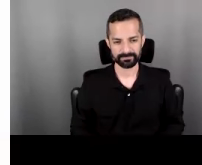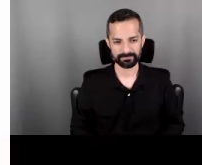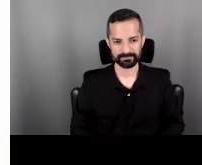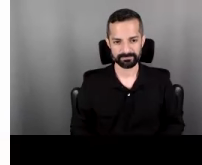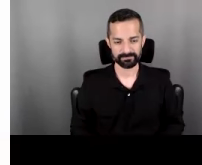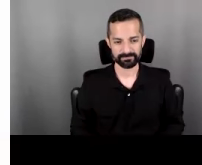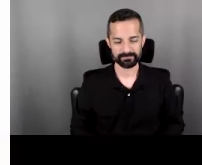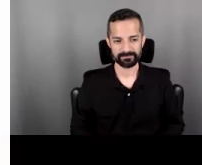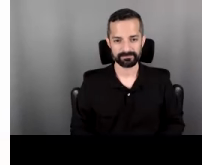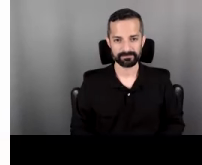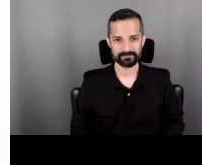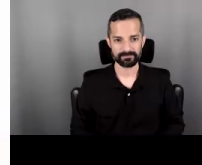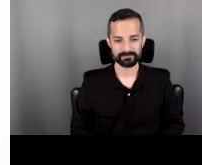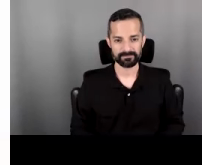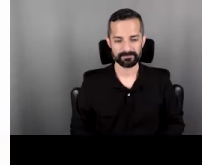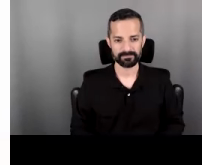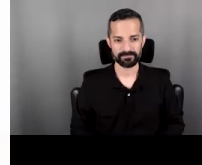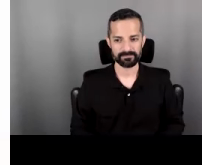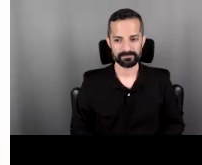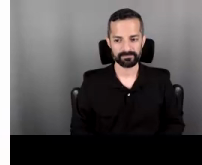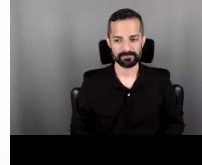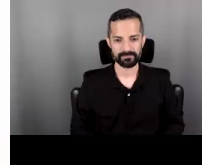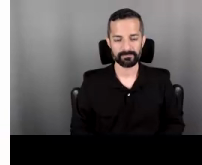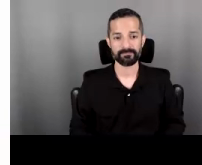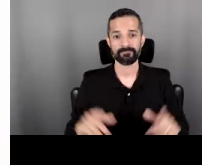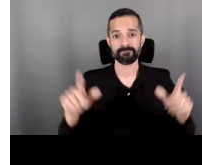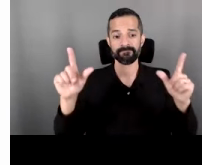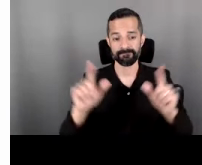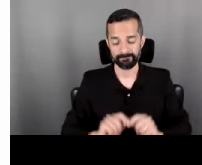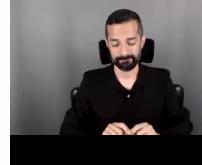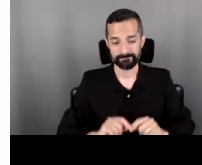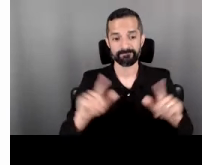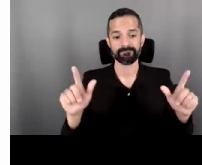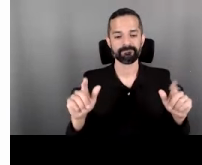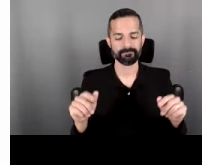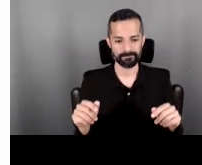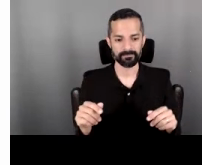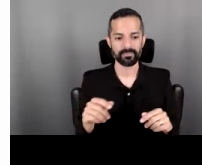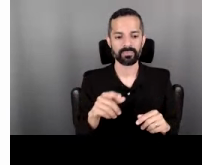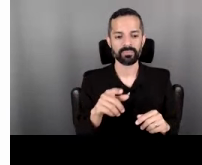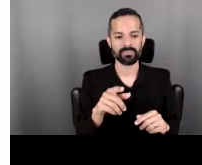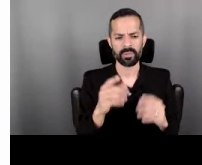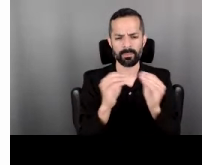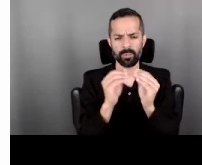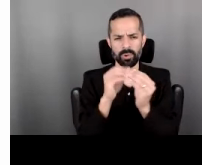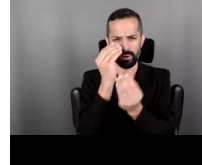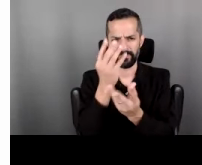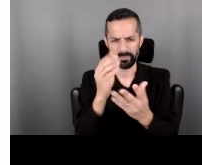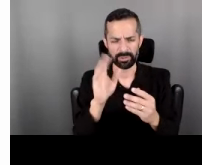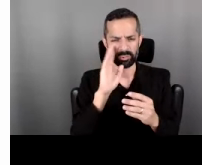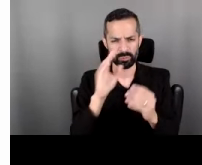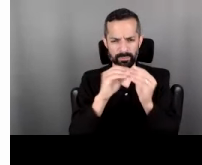And just refreshing the page. There's some other information here which we'll get into on some of the subsequent slides